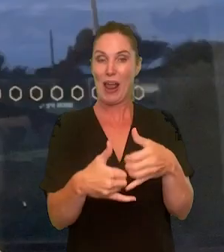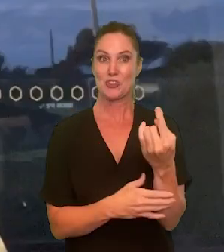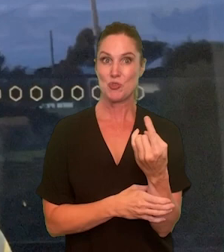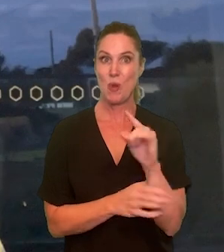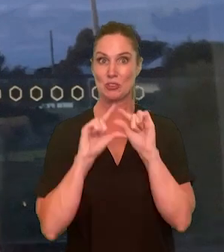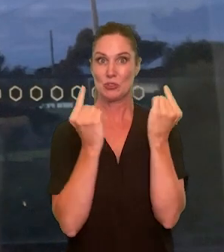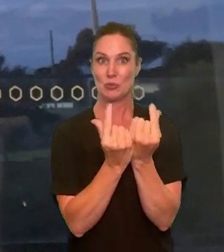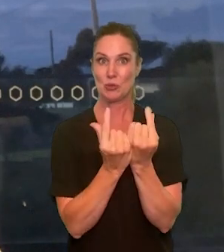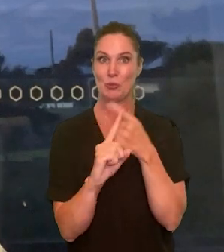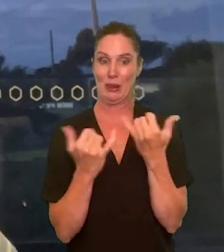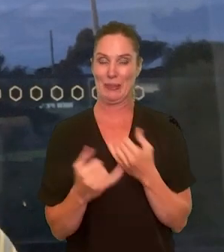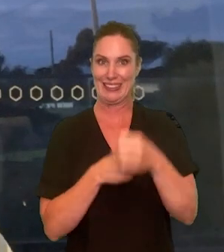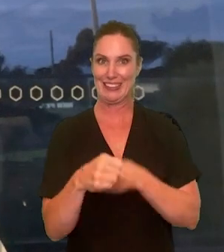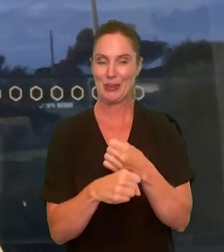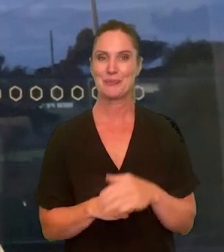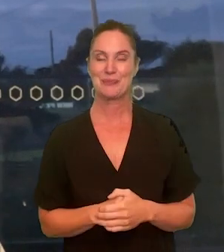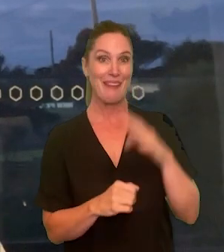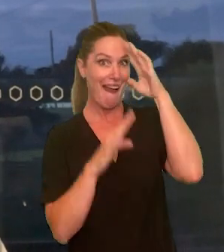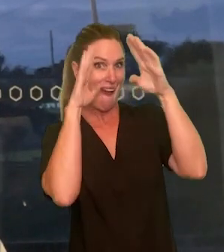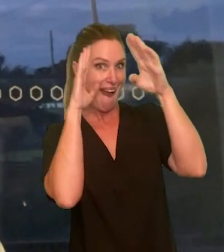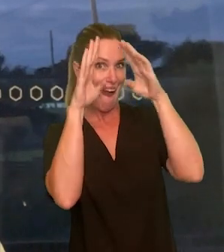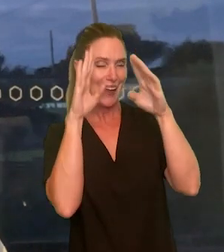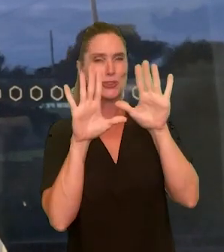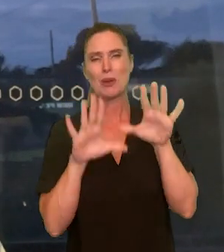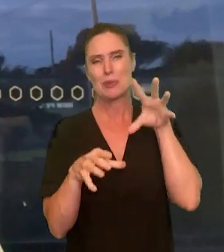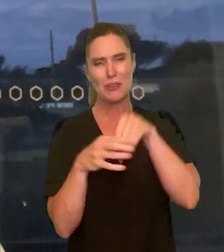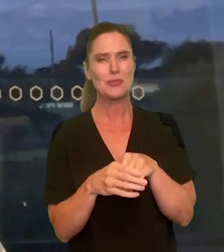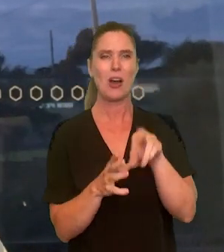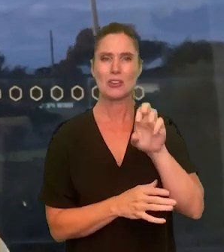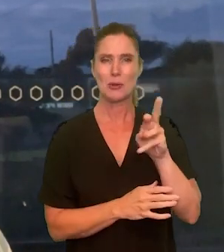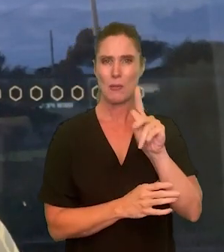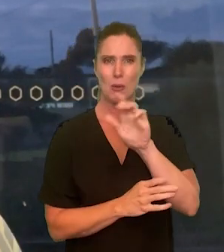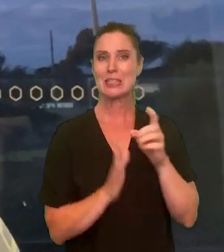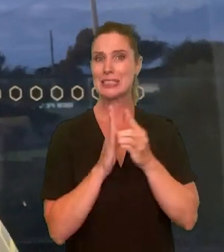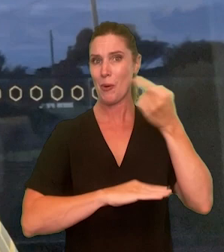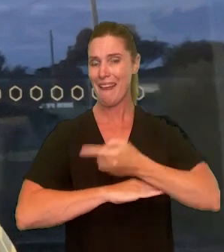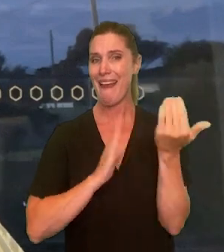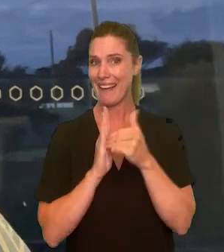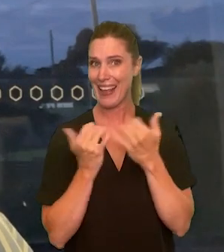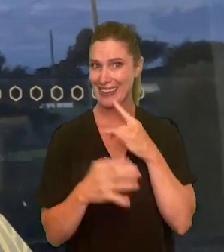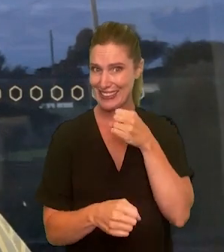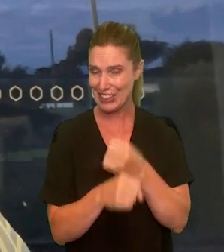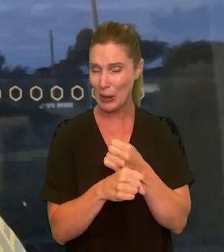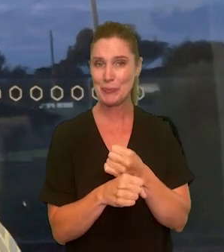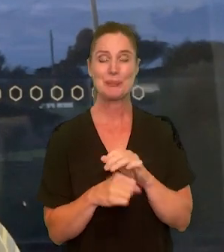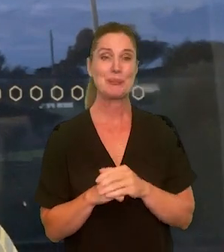Hi, everyone. It's great to be part of Remarkable Demo Day again this year. Thought I'd cut straight to it and announce that